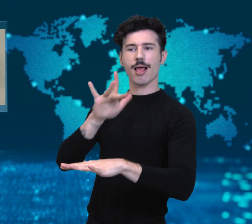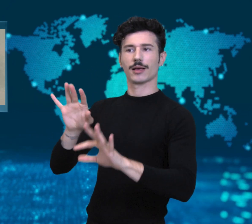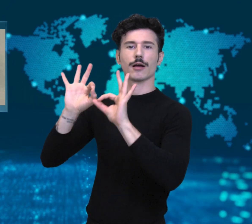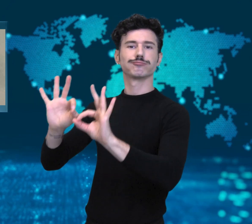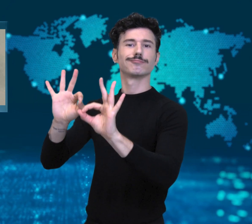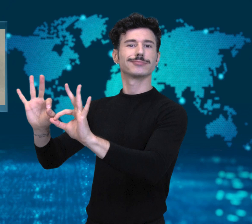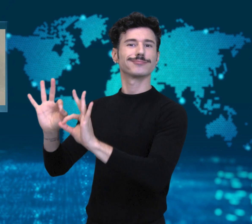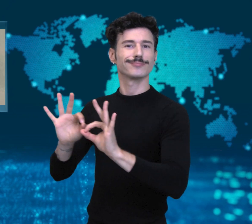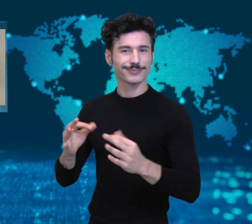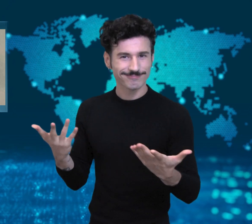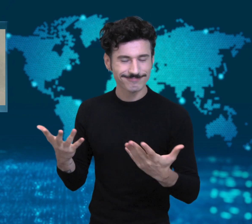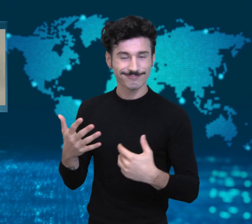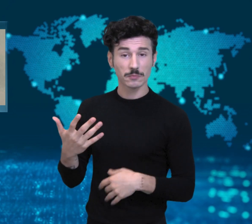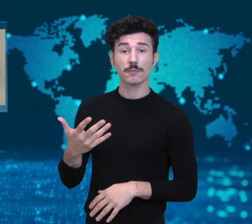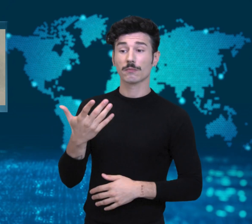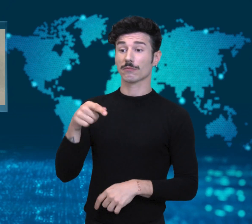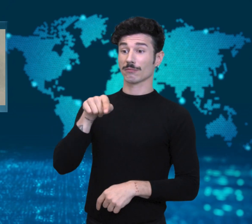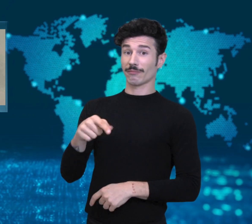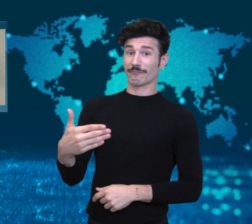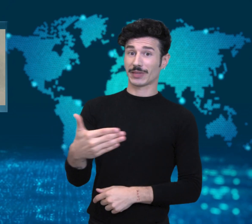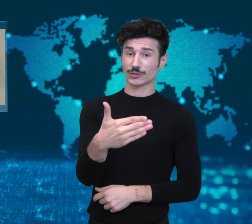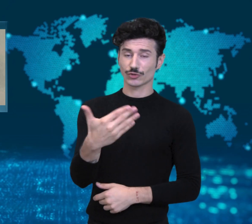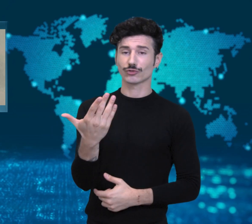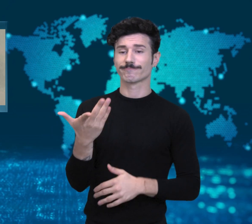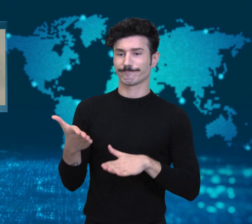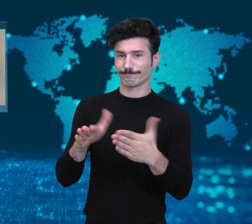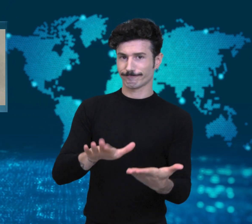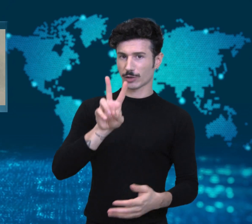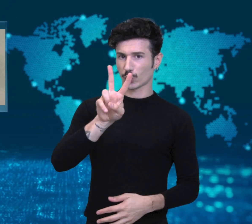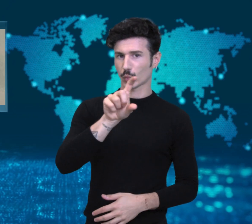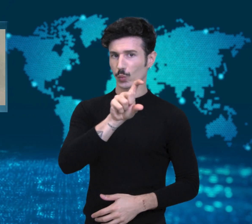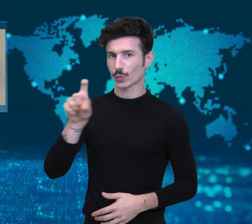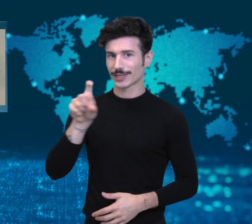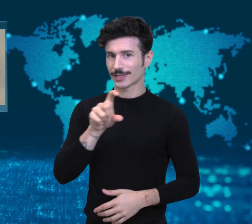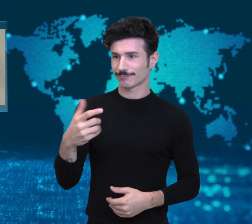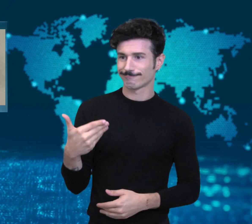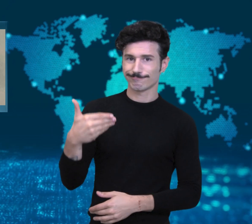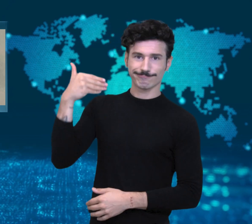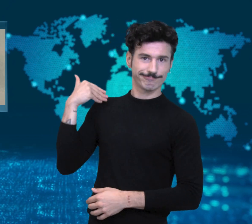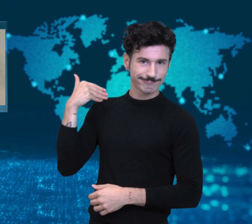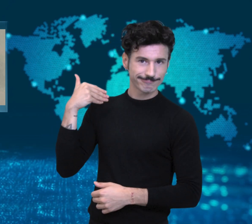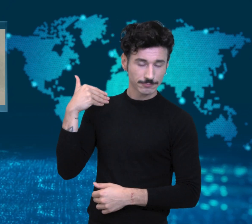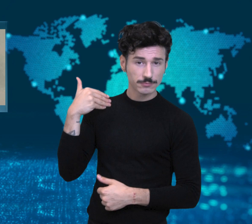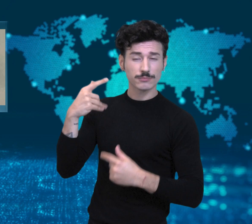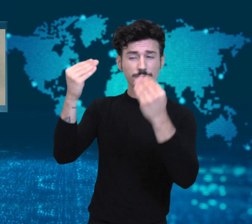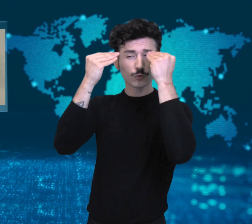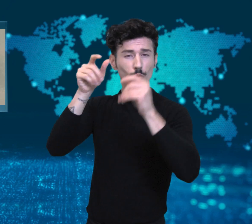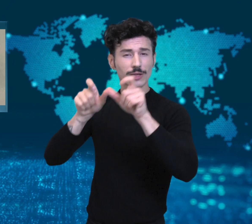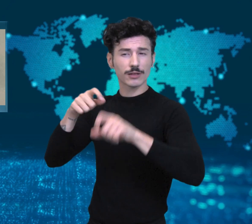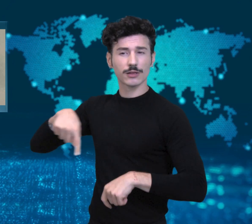The student council said they would investigate his death.